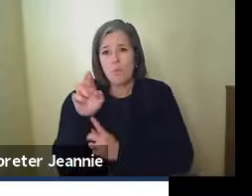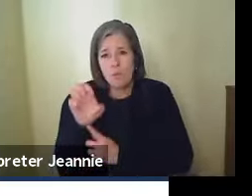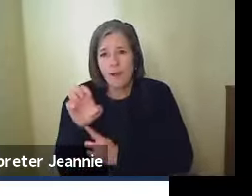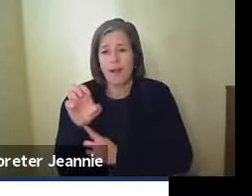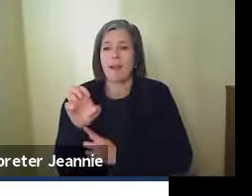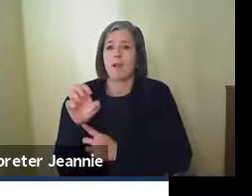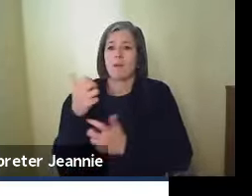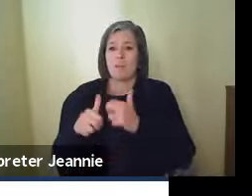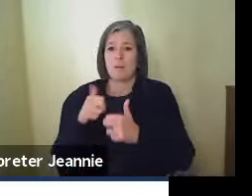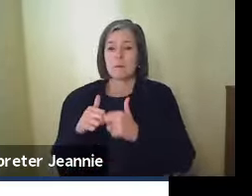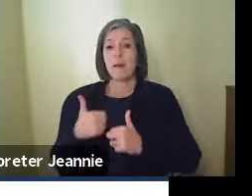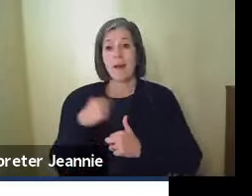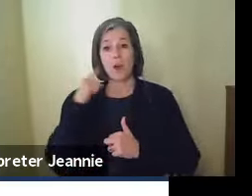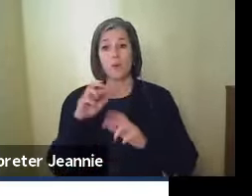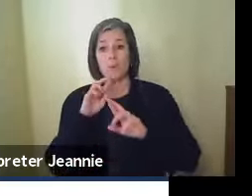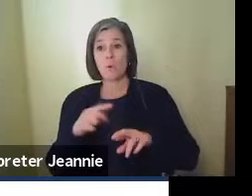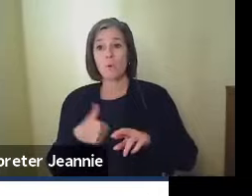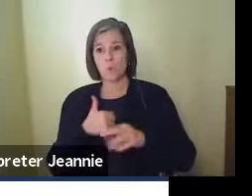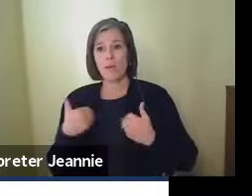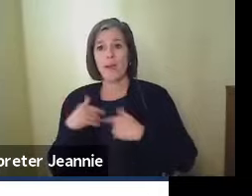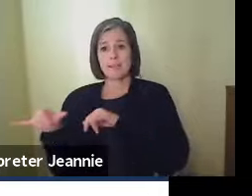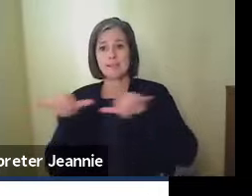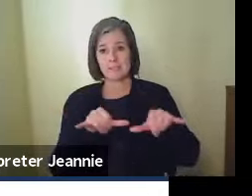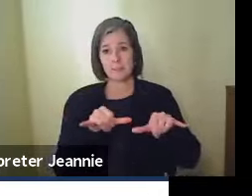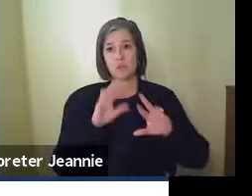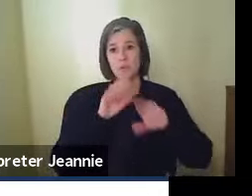I did hear a report that we had a similar reaction to someone in Alaska